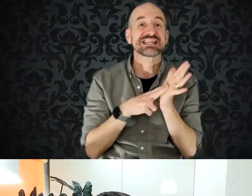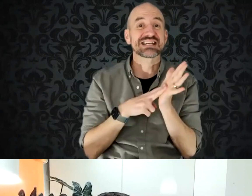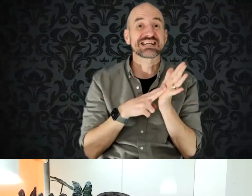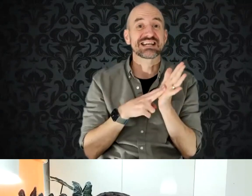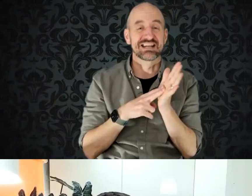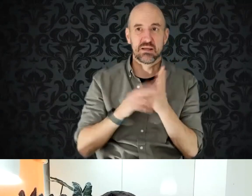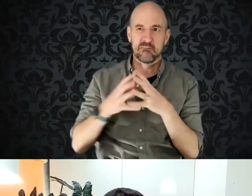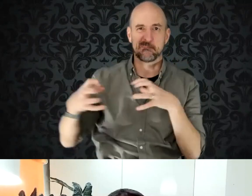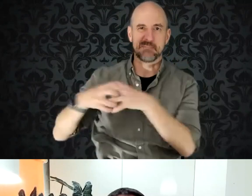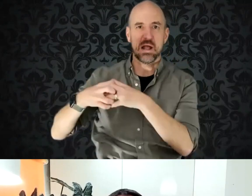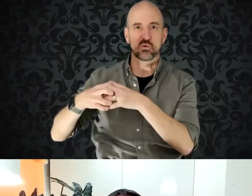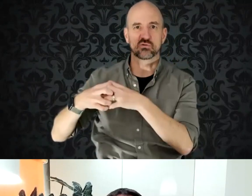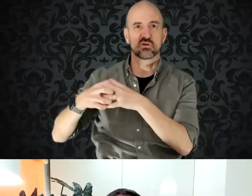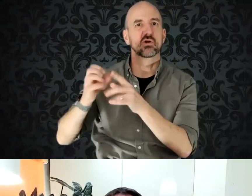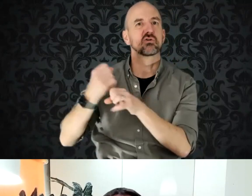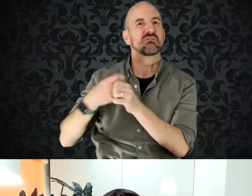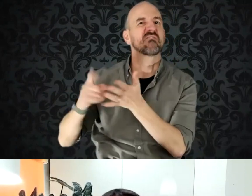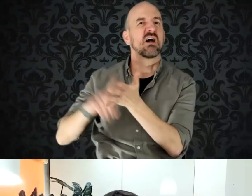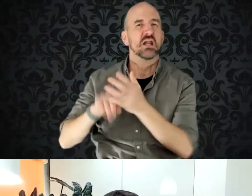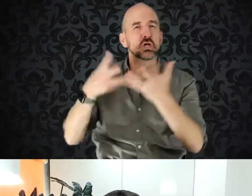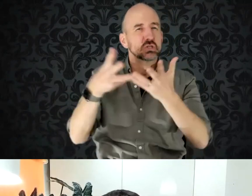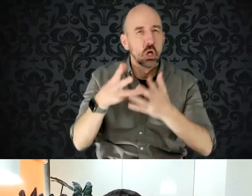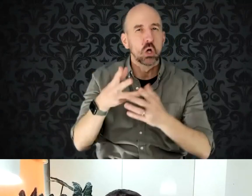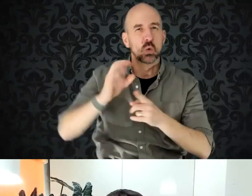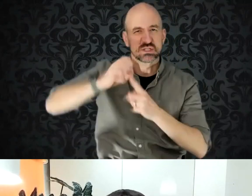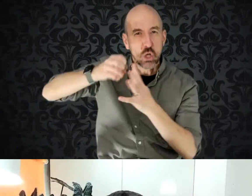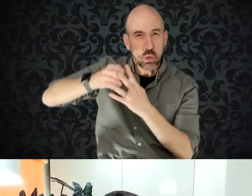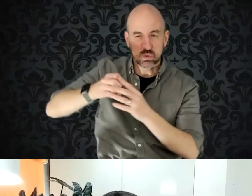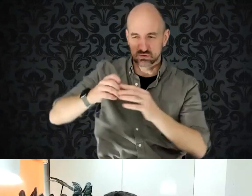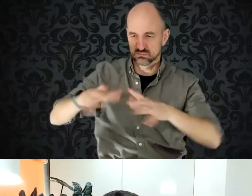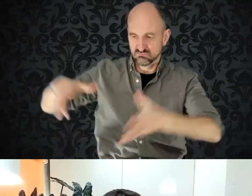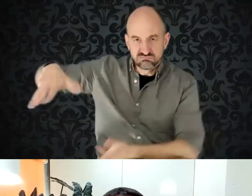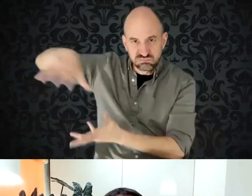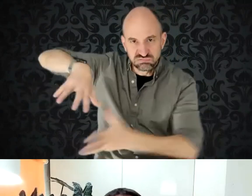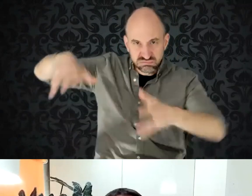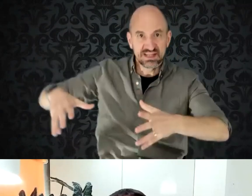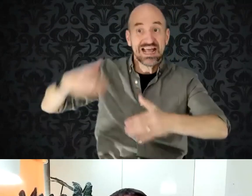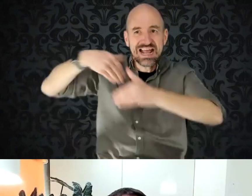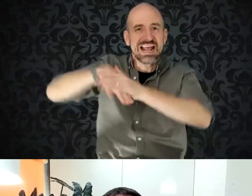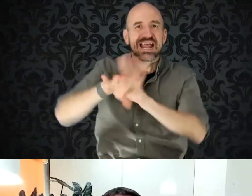slightly but the great thing about it is that you can easily replace it and mend it. Another